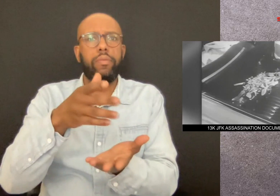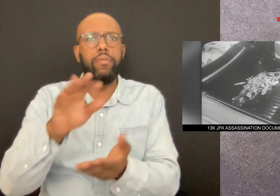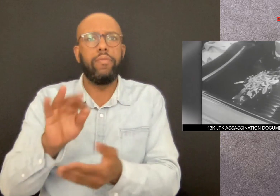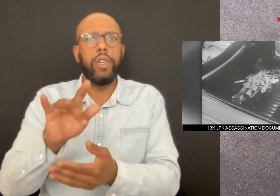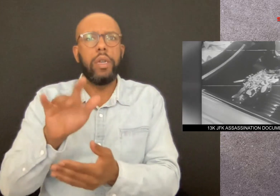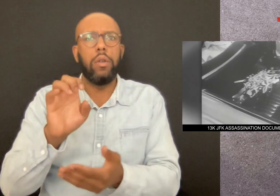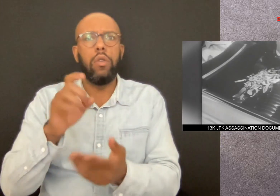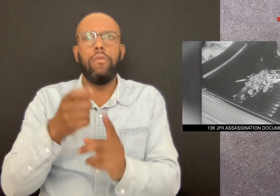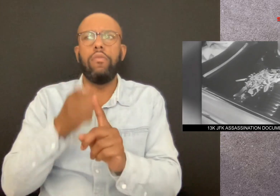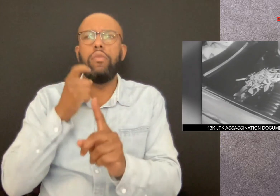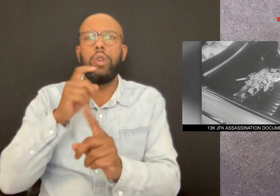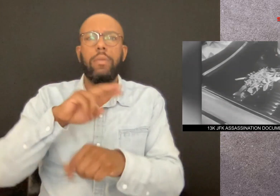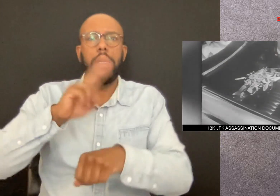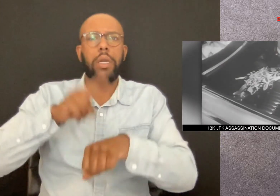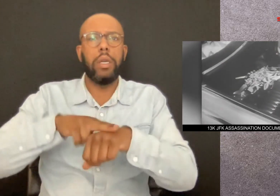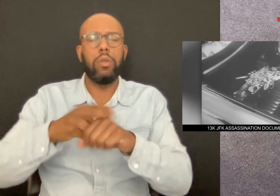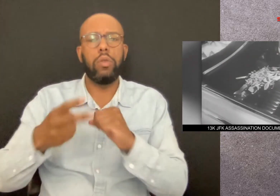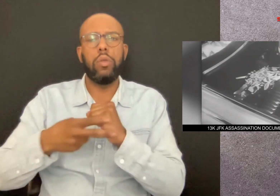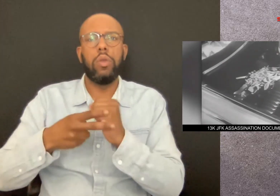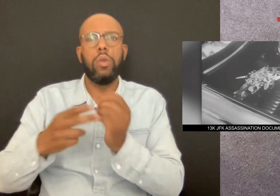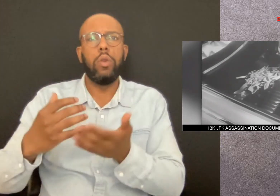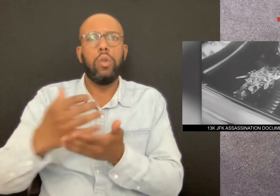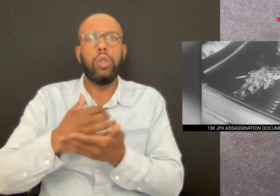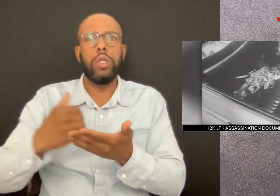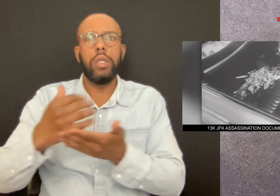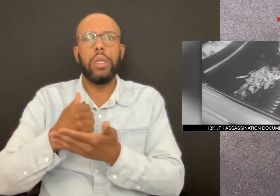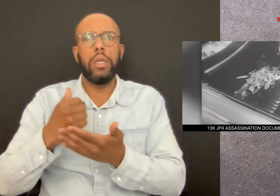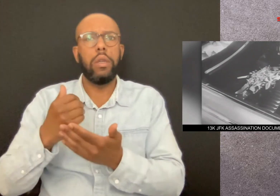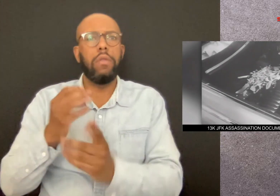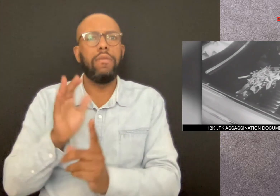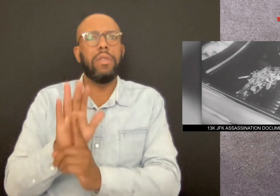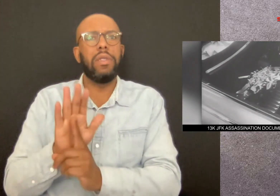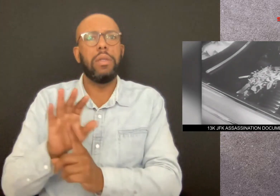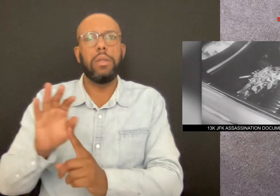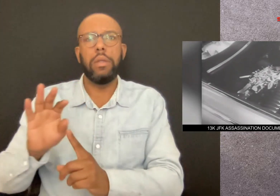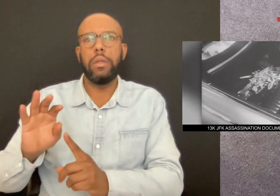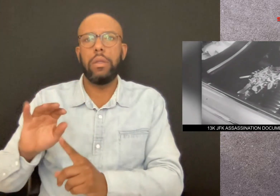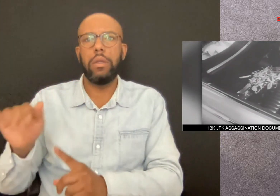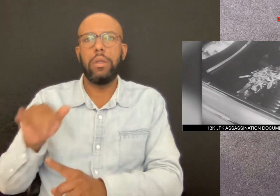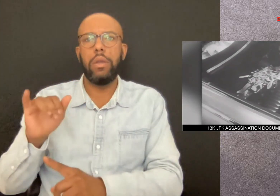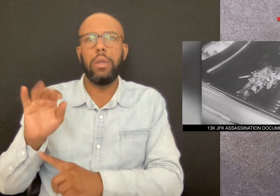this is the largest dump of files from the national archives JFK